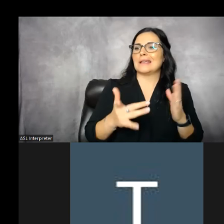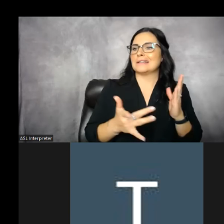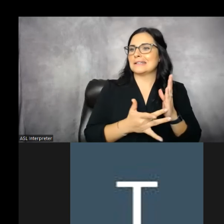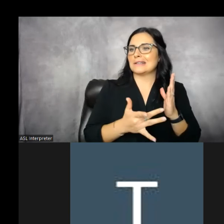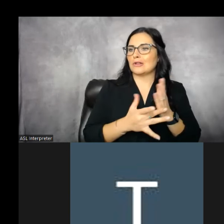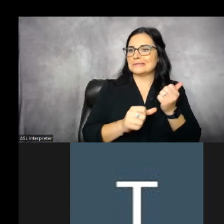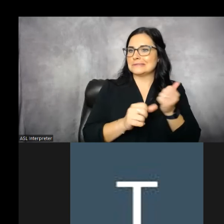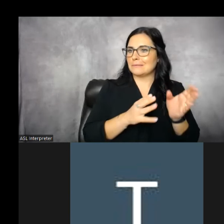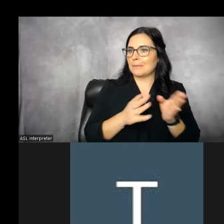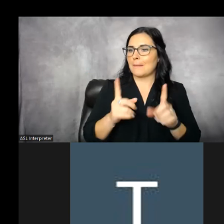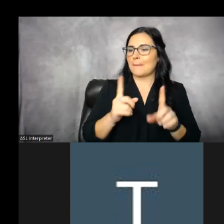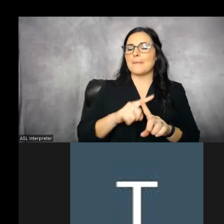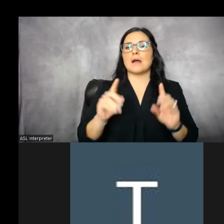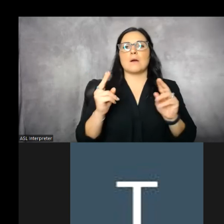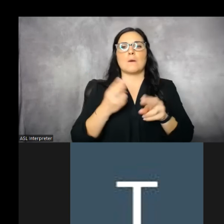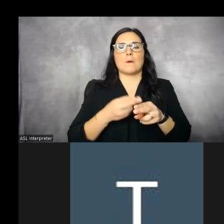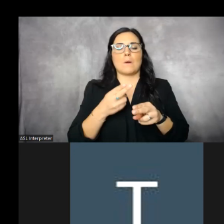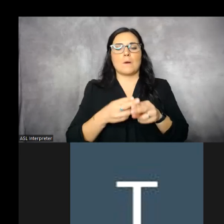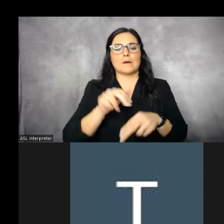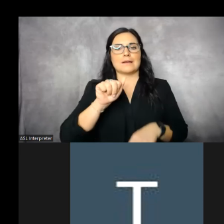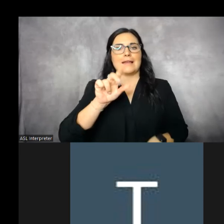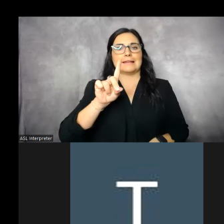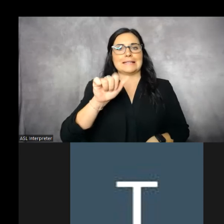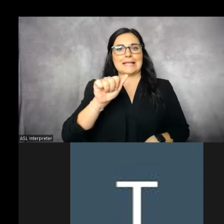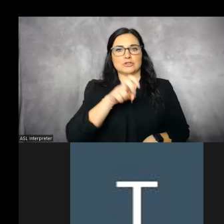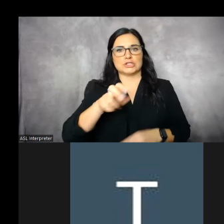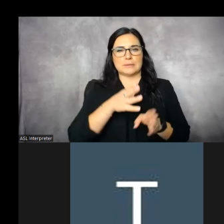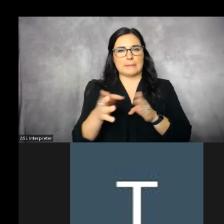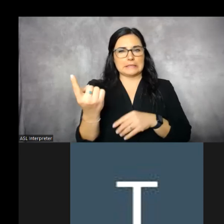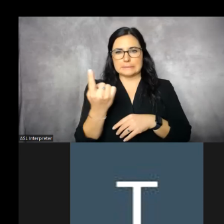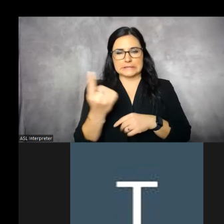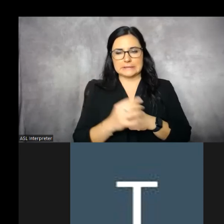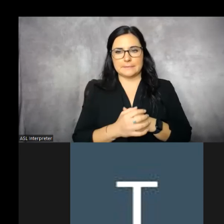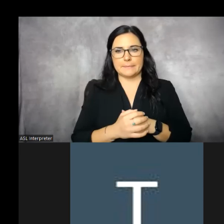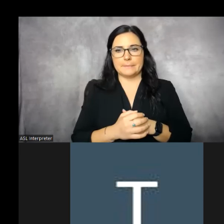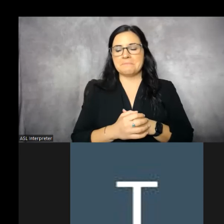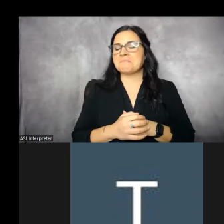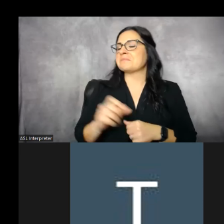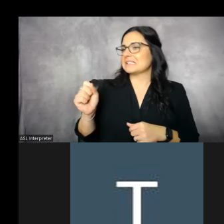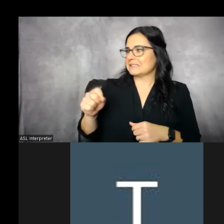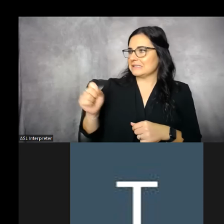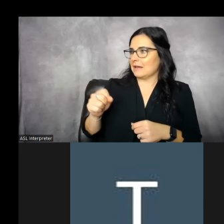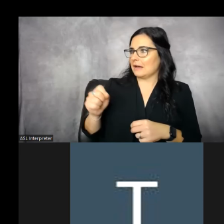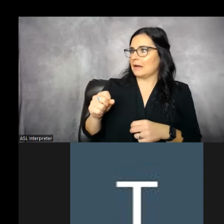but maybe an ADA transition plan or something to that effect. Yeah. And I mean, that's the way I'm thinking.